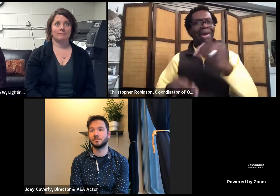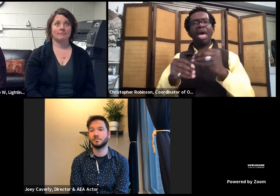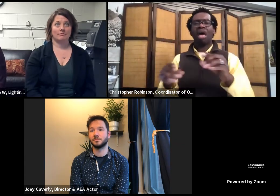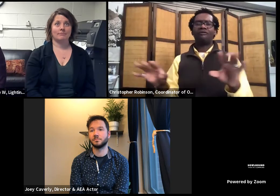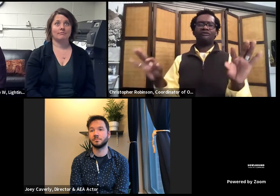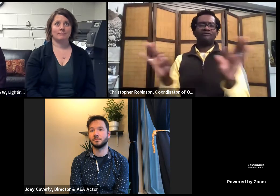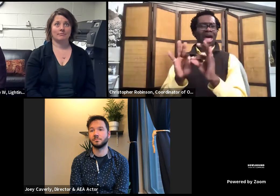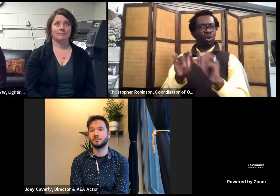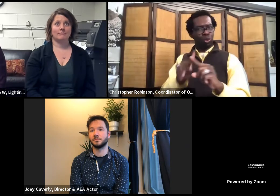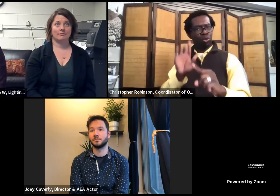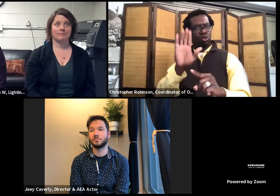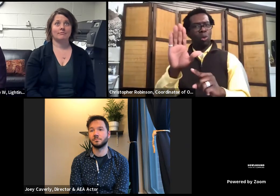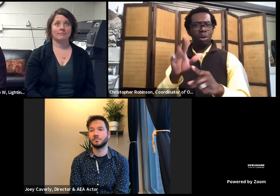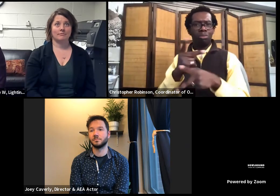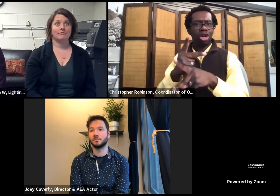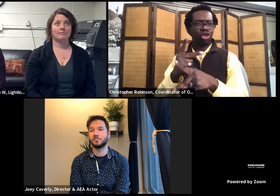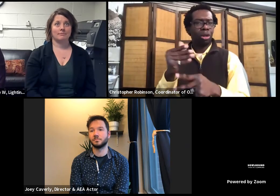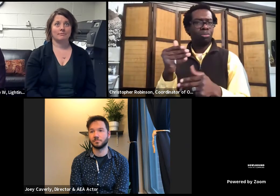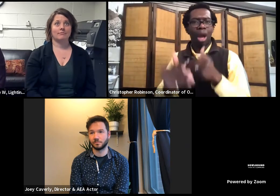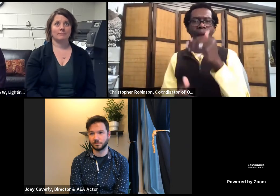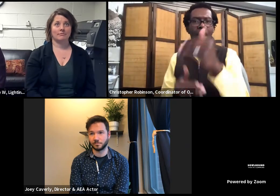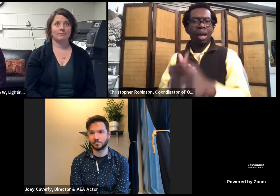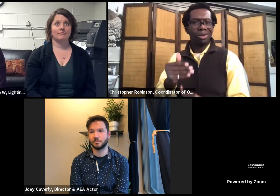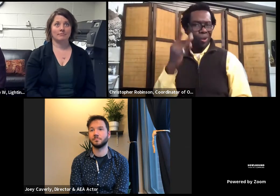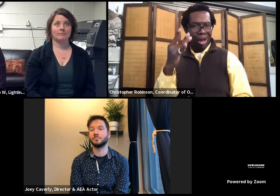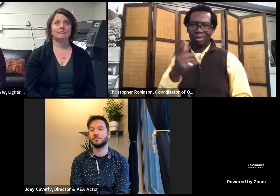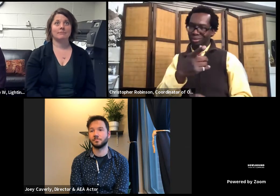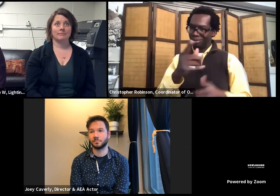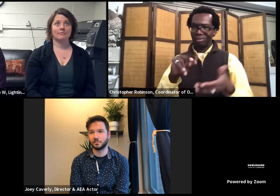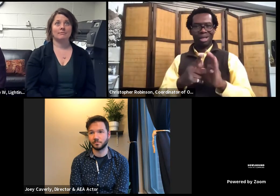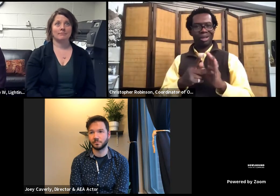that's a great opportunity to leverage that and adds value to your production process.